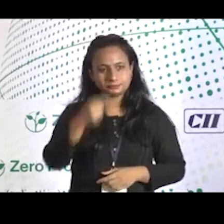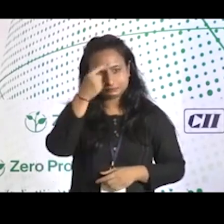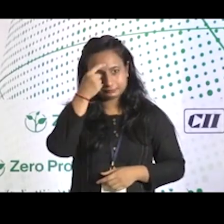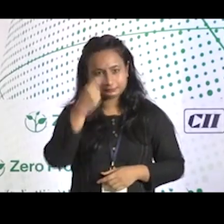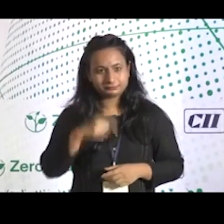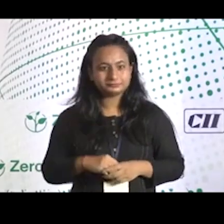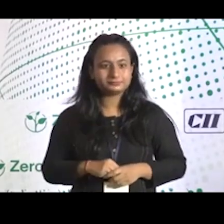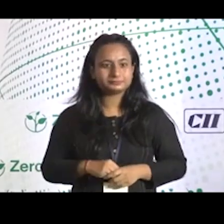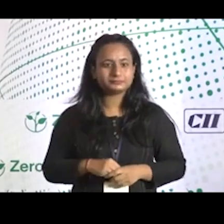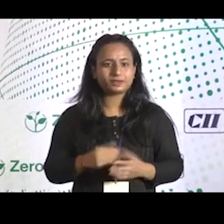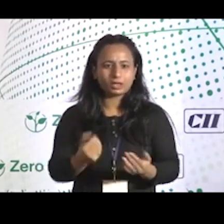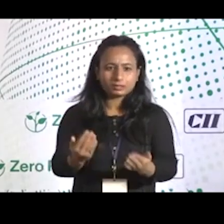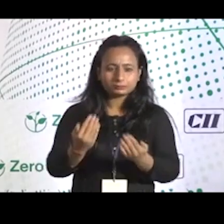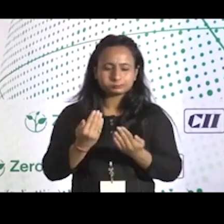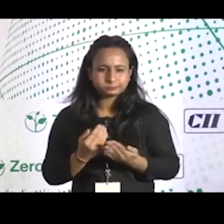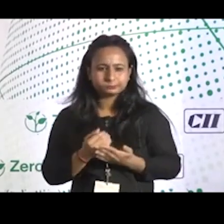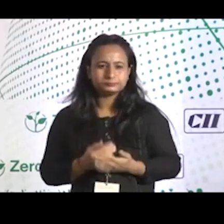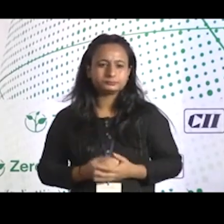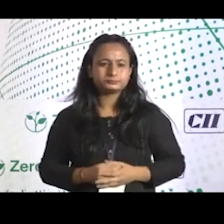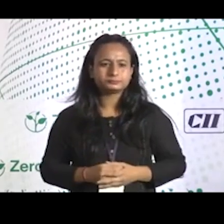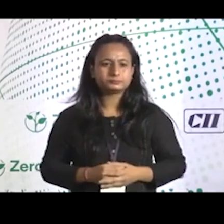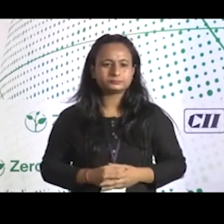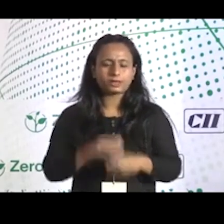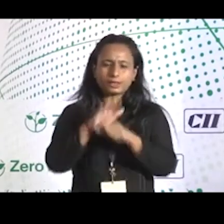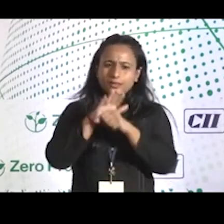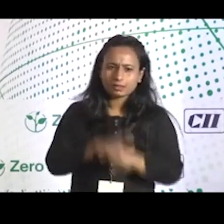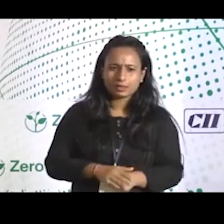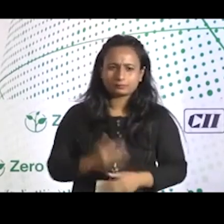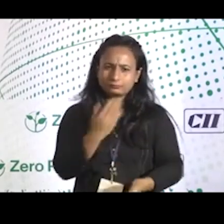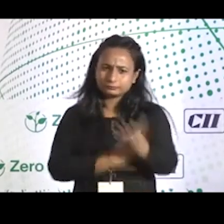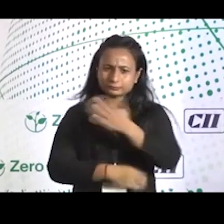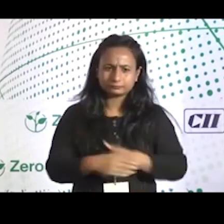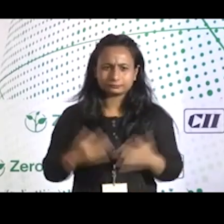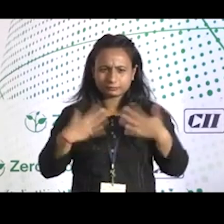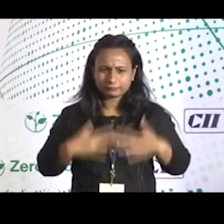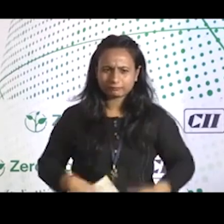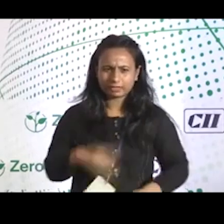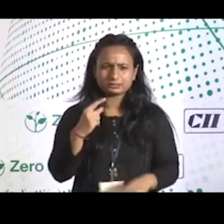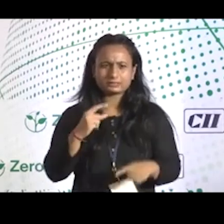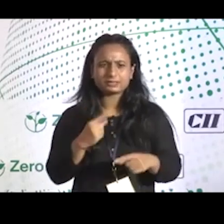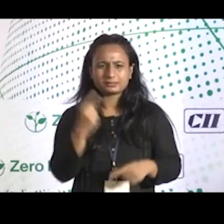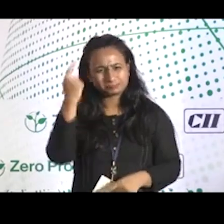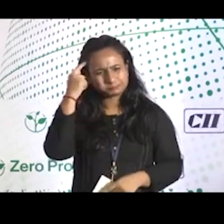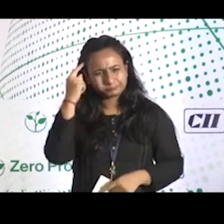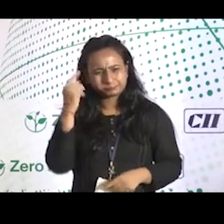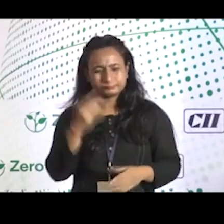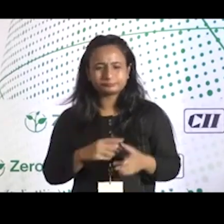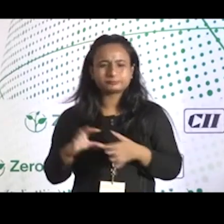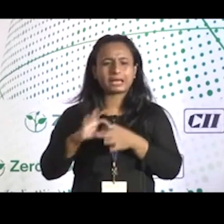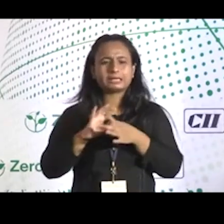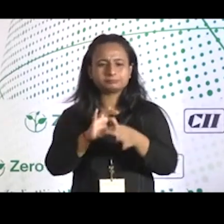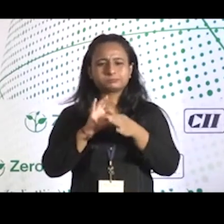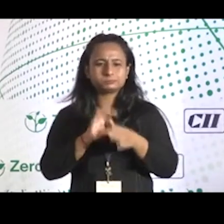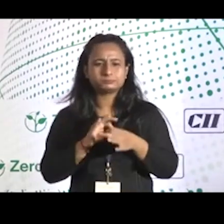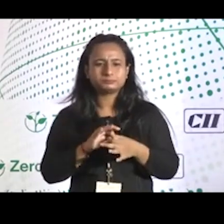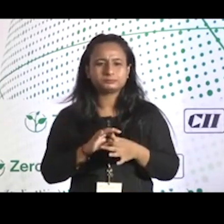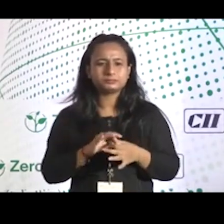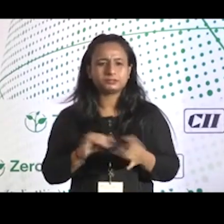People who have both neurodevelopmental disability and physical disability, trying to link them with social schemes of the government,